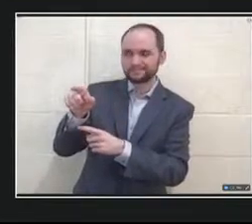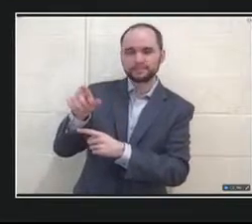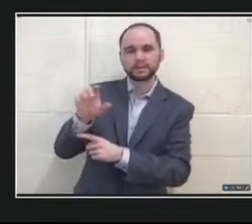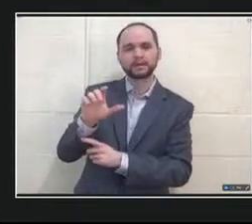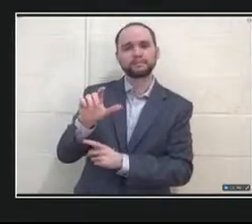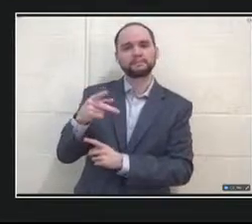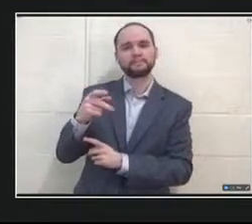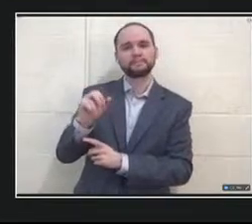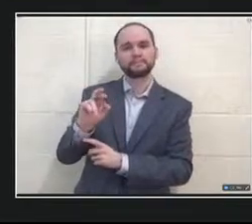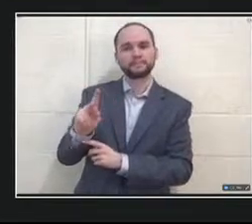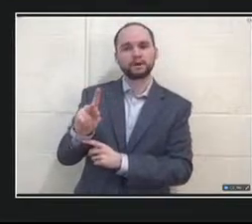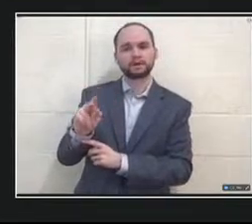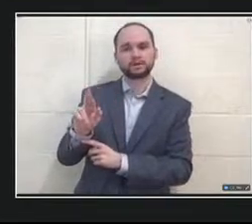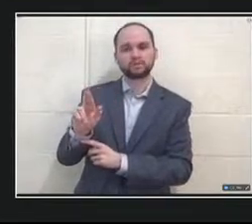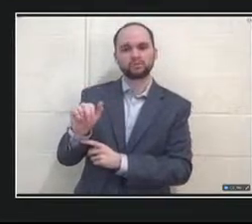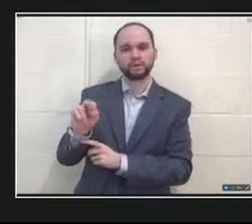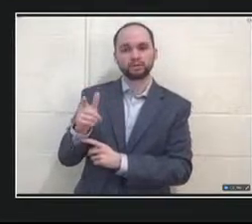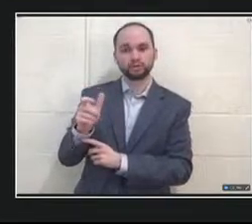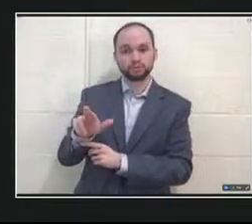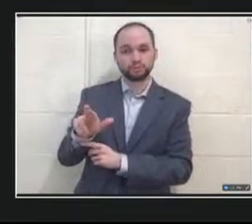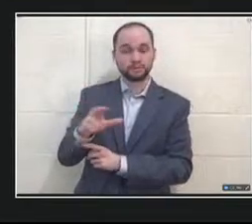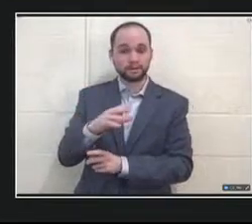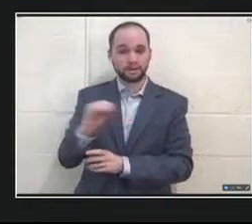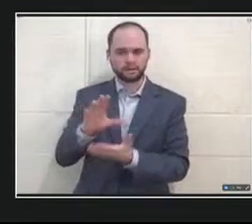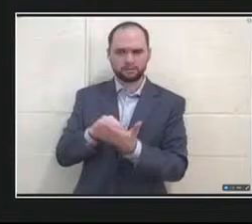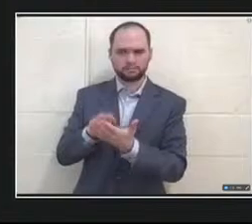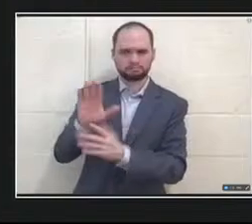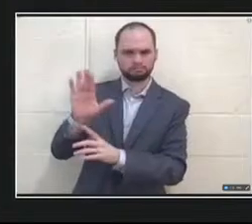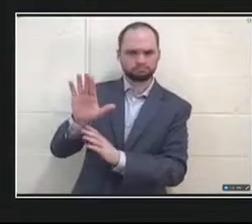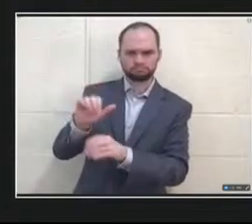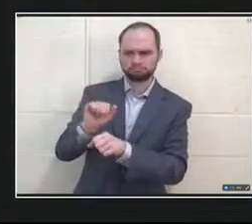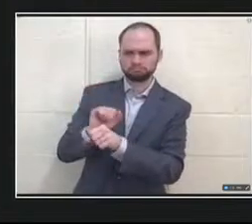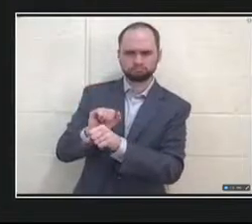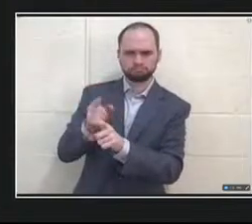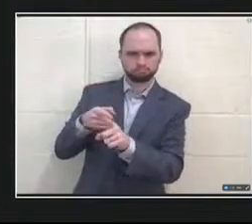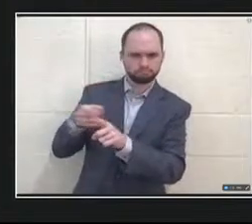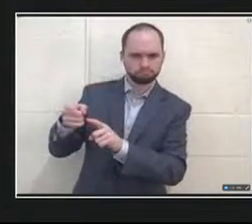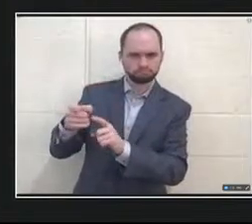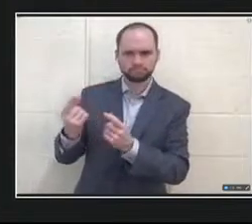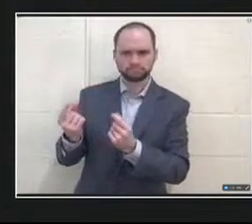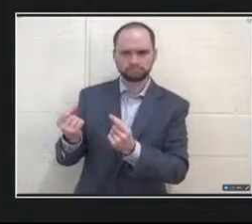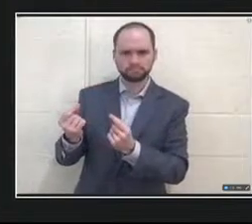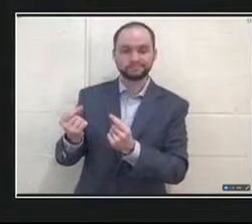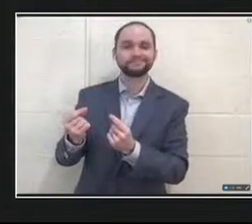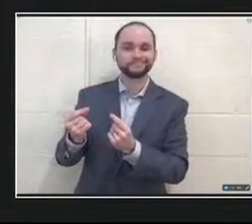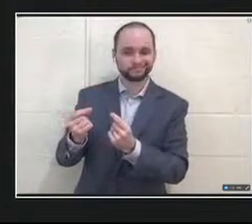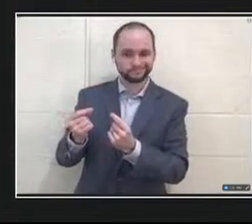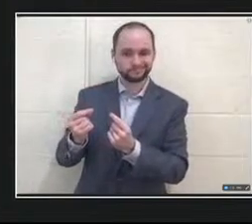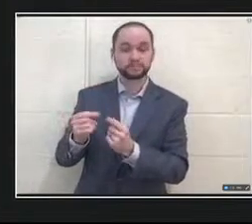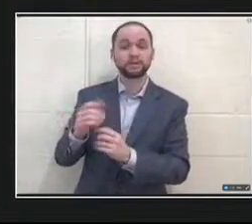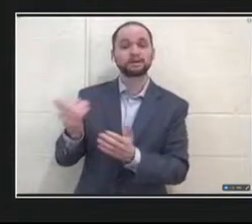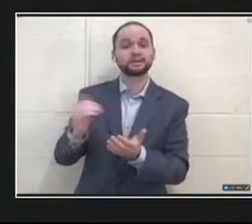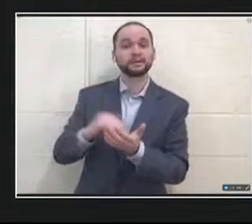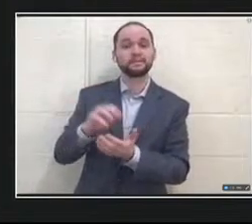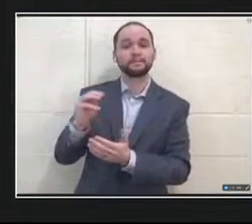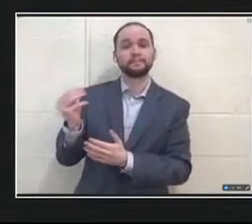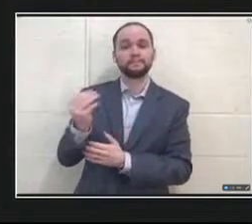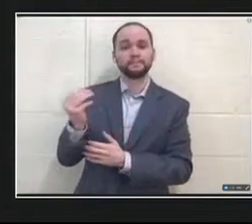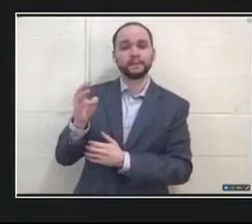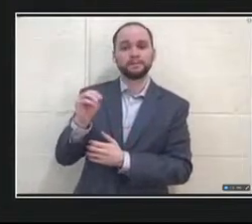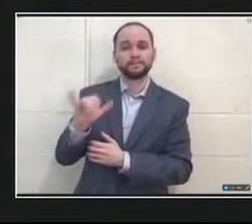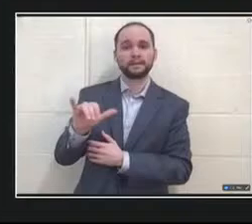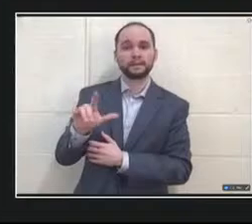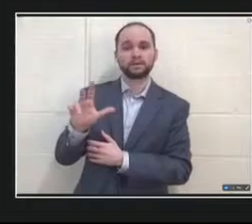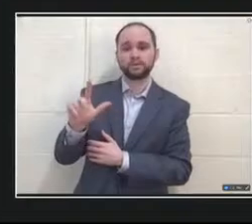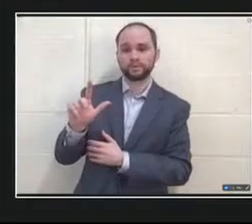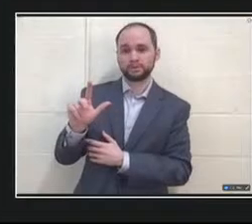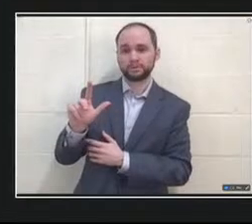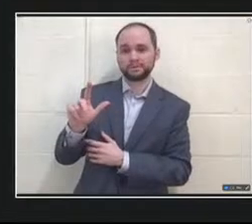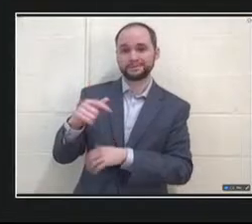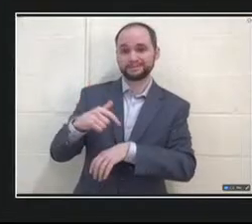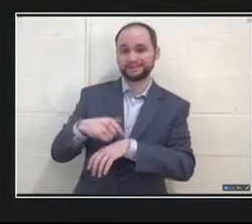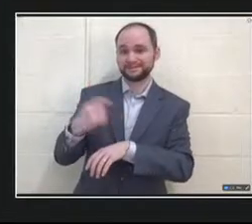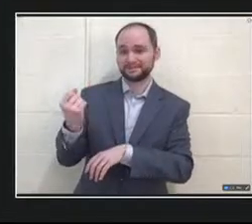what a park ranger does. Please join us Monday, May 23rd at 11:00 a.m. And then finally